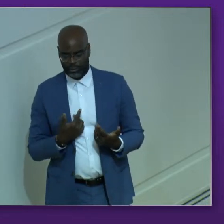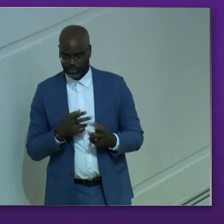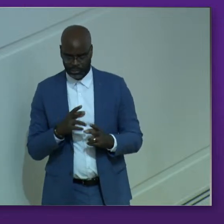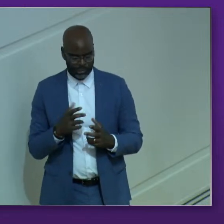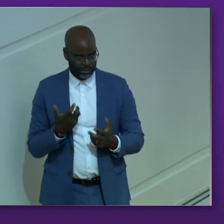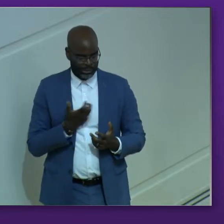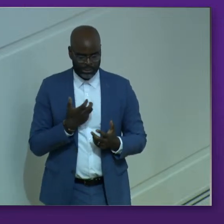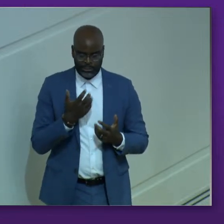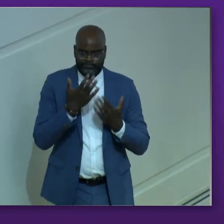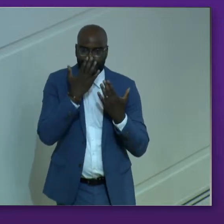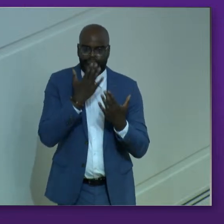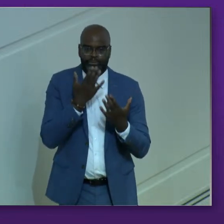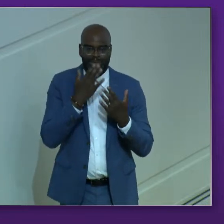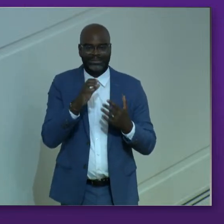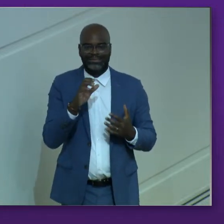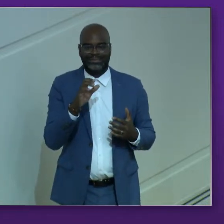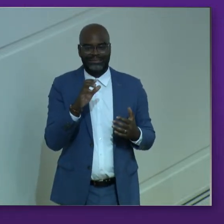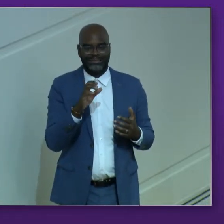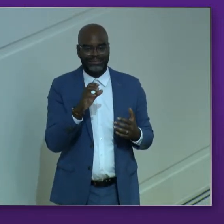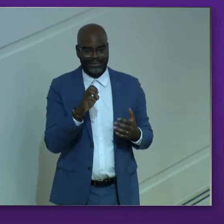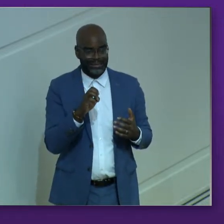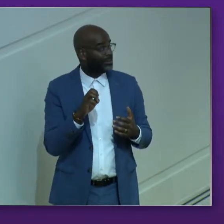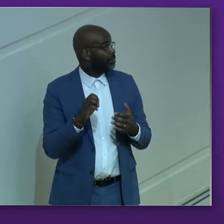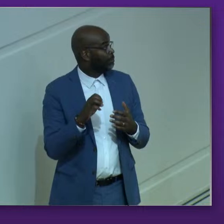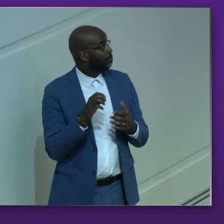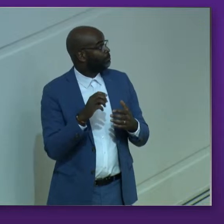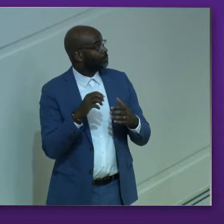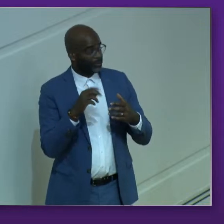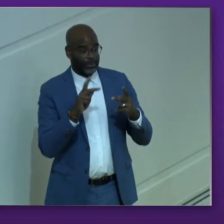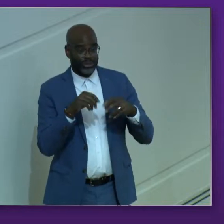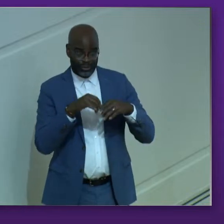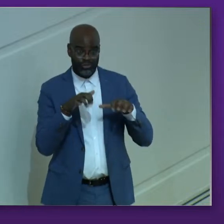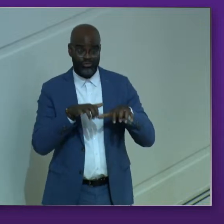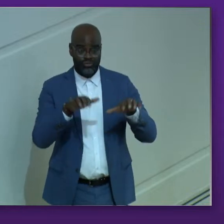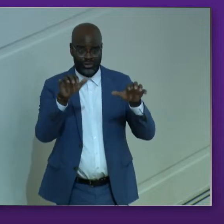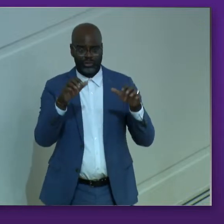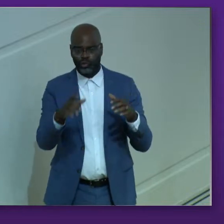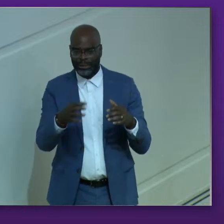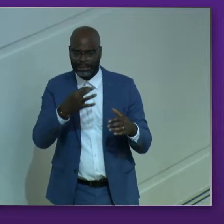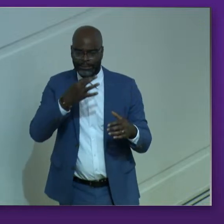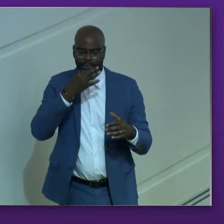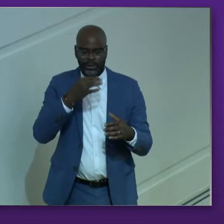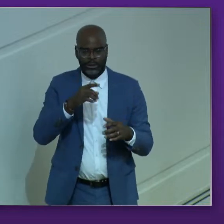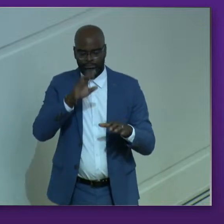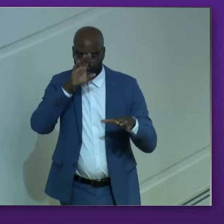IT HAS COMPLETED A COMPREHENSIVE REPORT ON NEPTUNE'S AND CHALLENGES OF AT THE COLLEGE AND MADE SOME